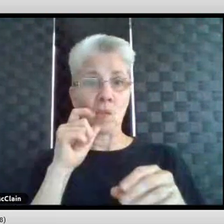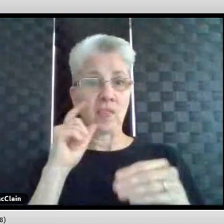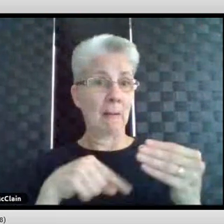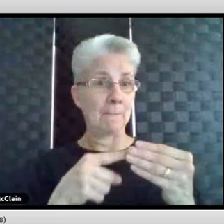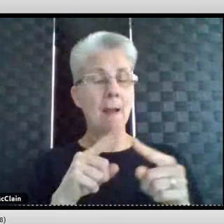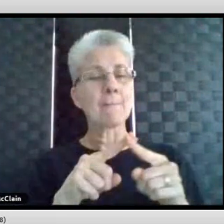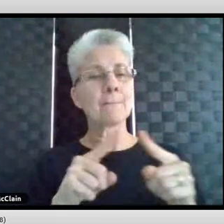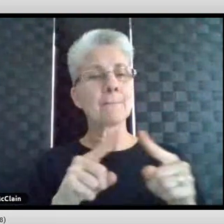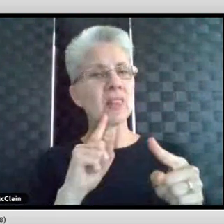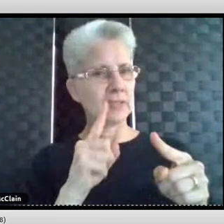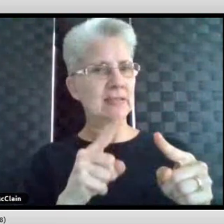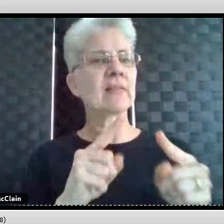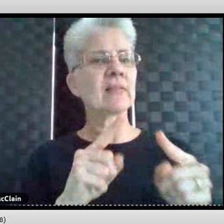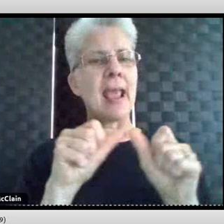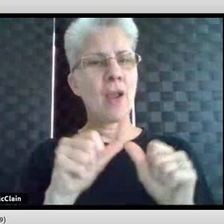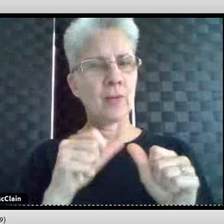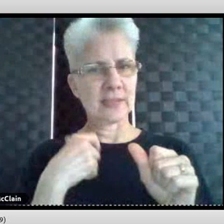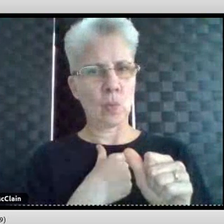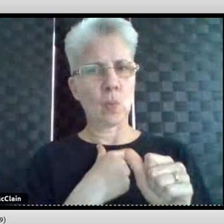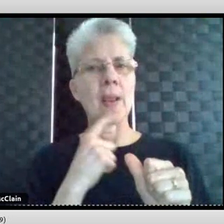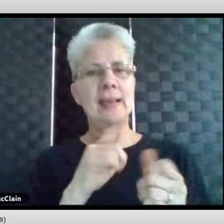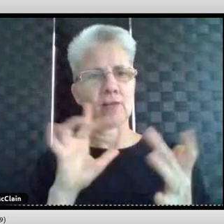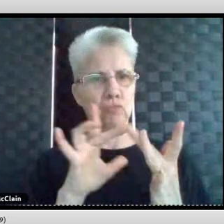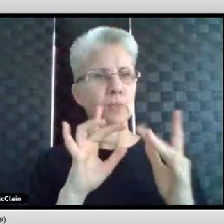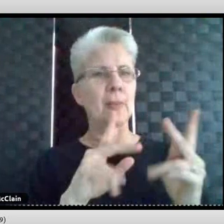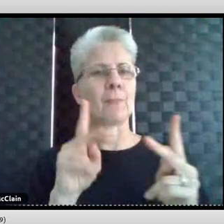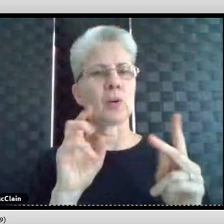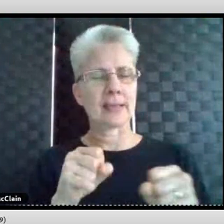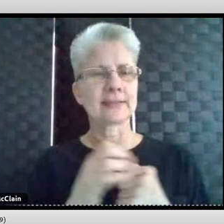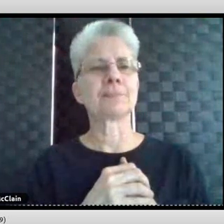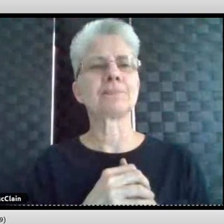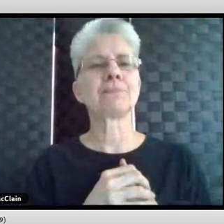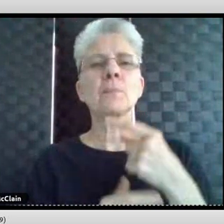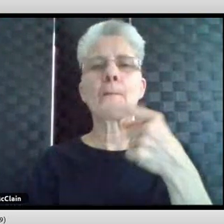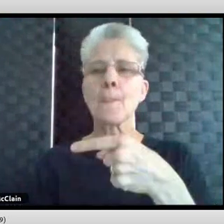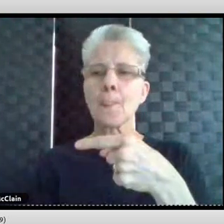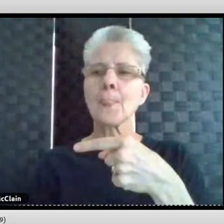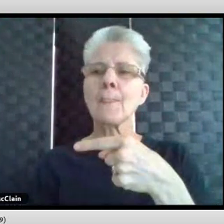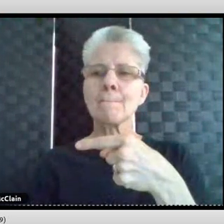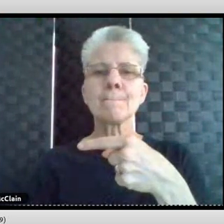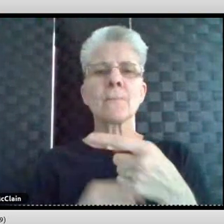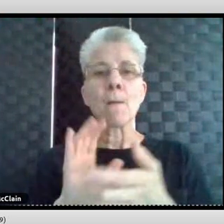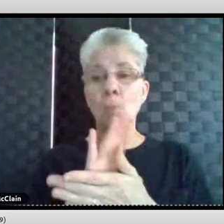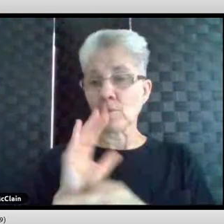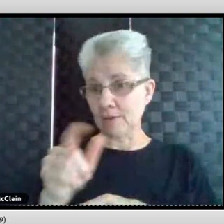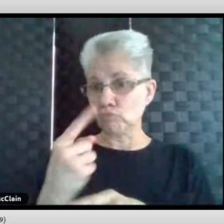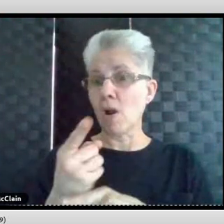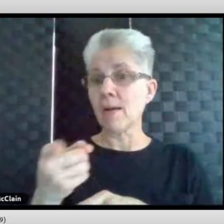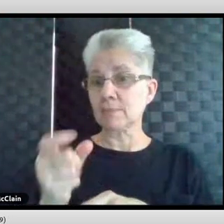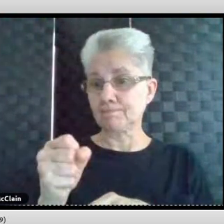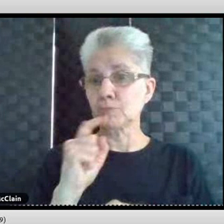but there are definitely areas that we can reach those people. I have down "movie nights." Yes, absolutely.